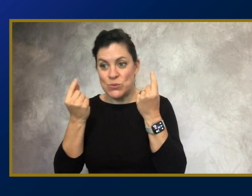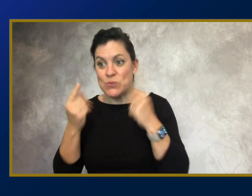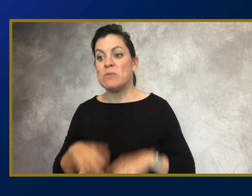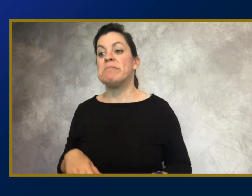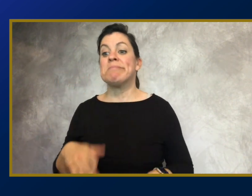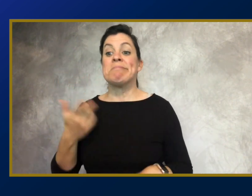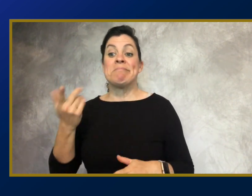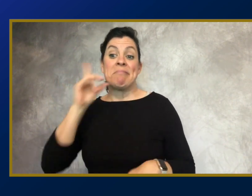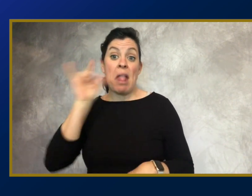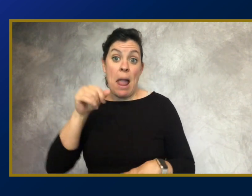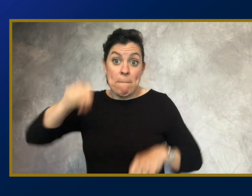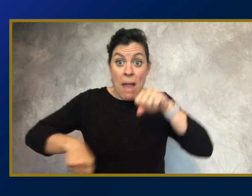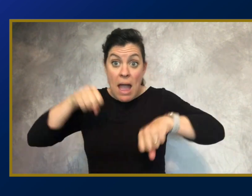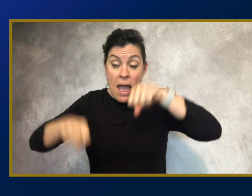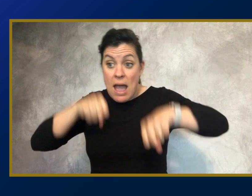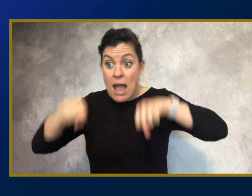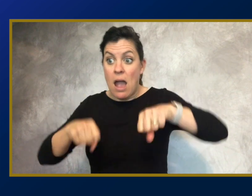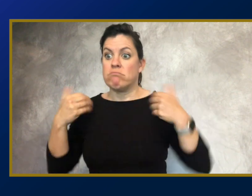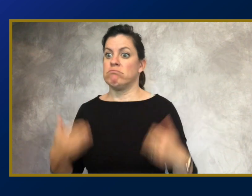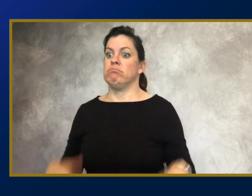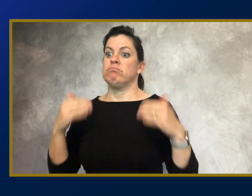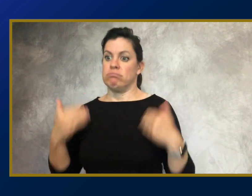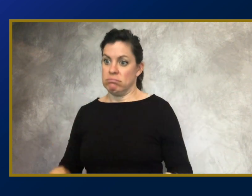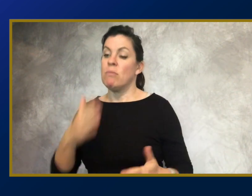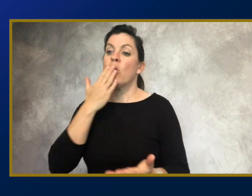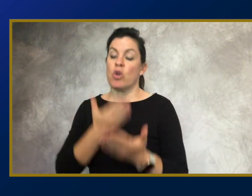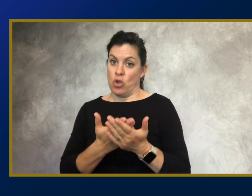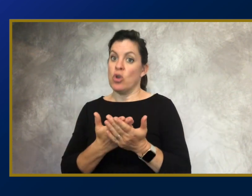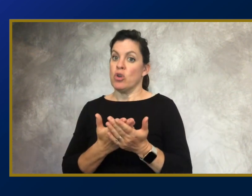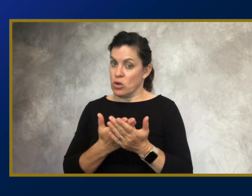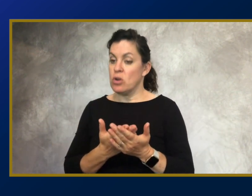them. There's a lot more motor skills that they have. Riding a bike is wonderful. You have to